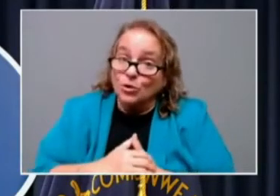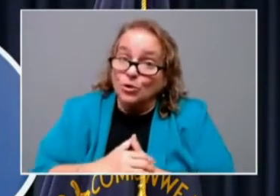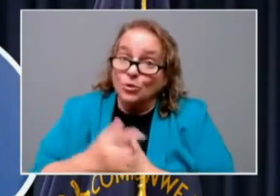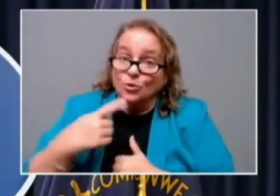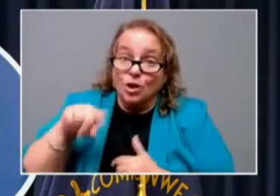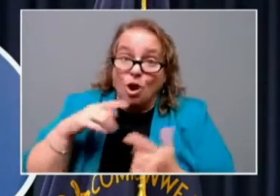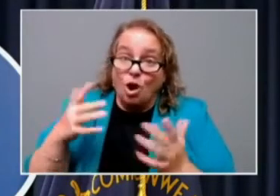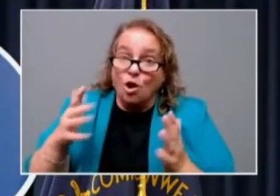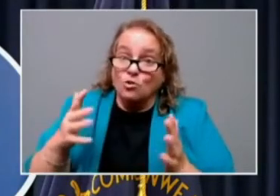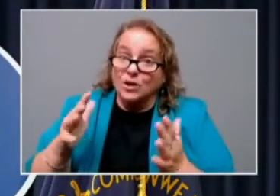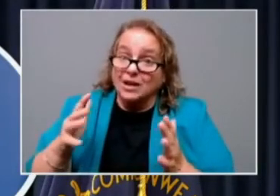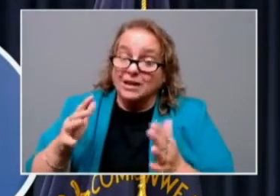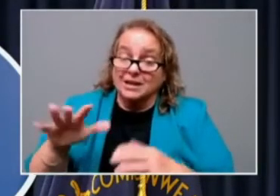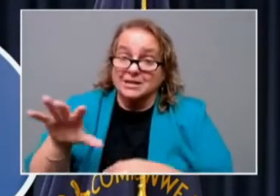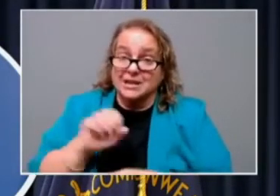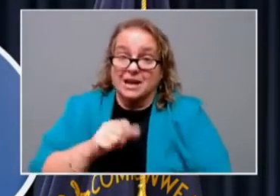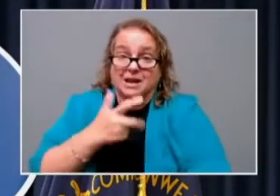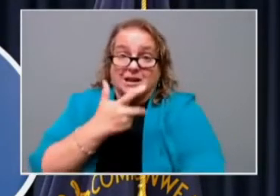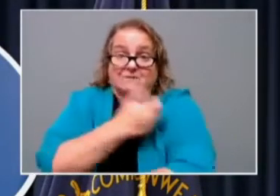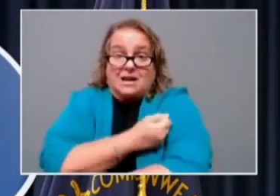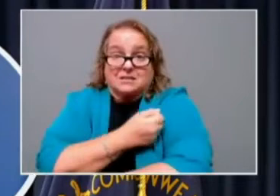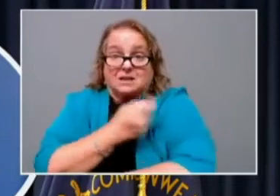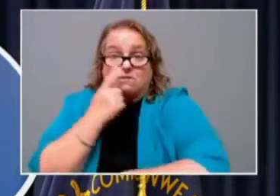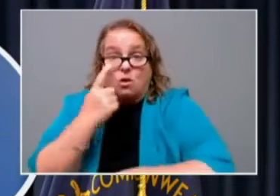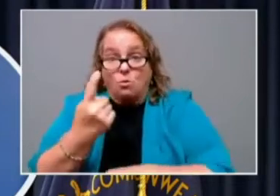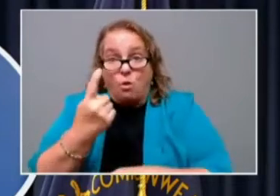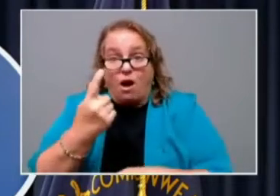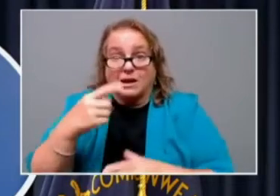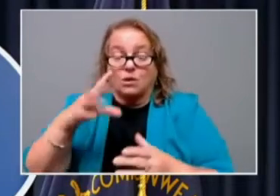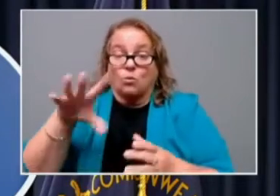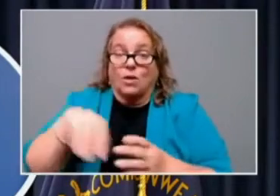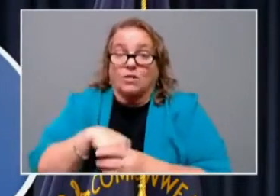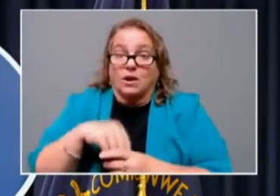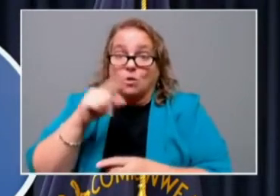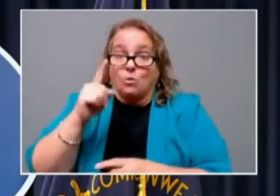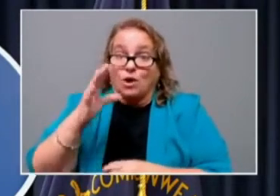every other one in 100 year pandemic That we've experienced by the time you